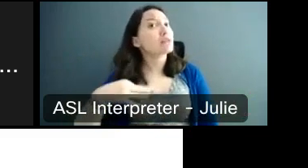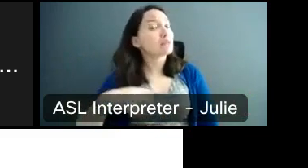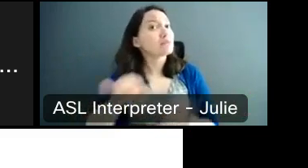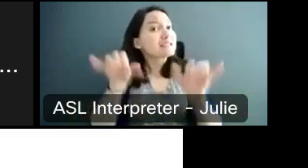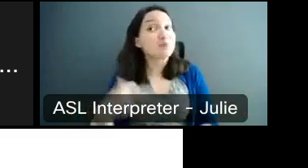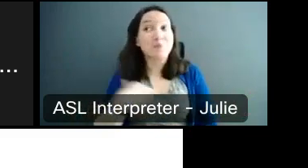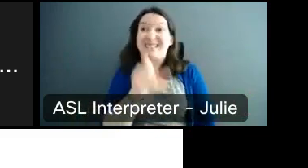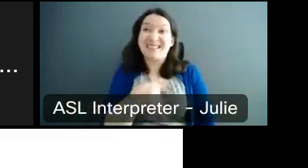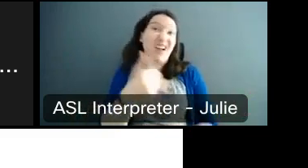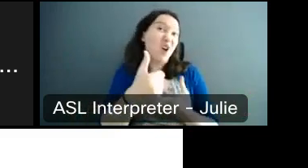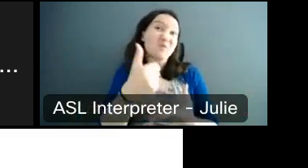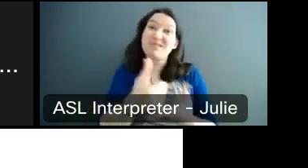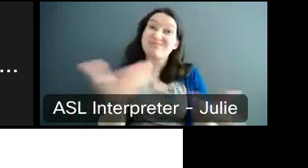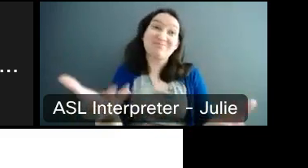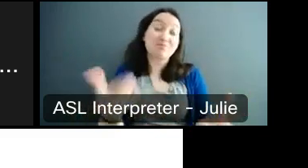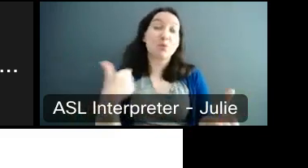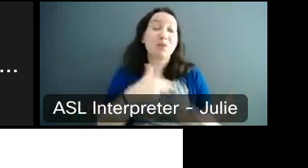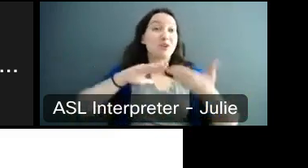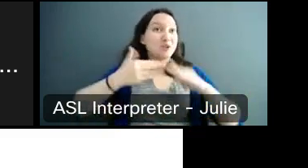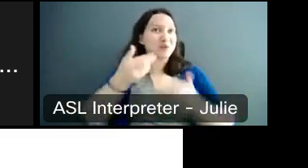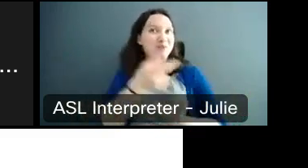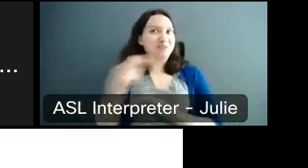We need help and we are a community resource and so we want to be.